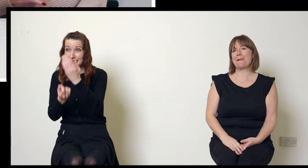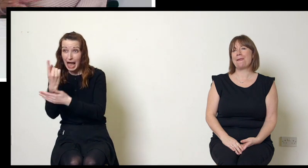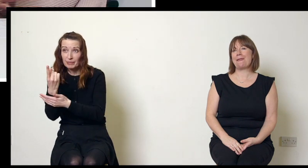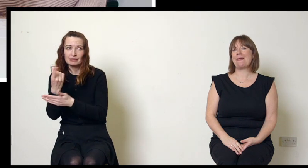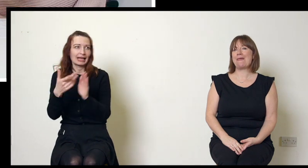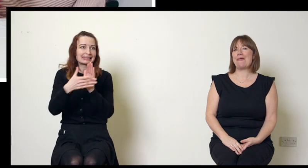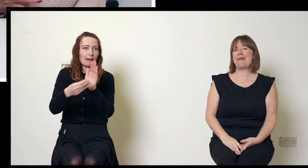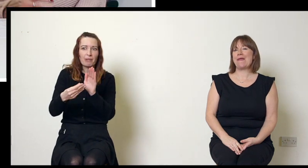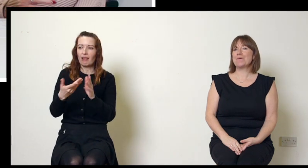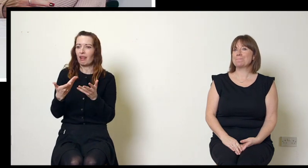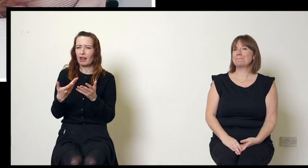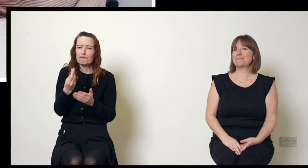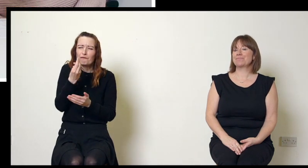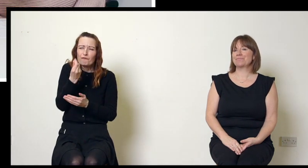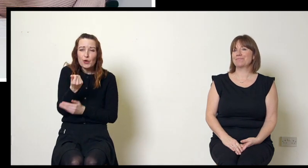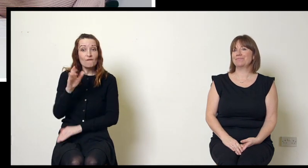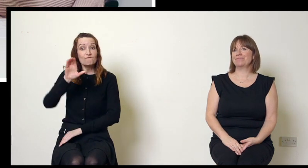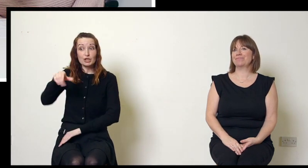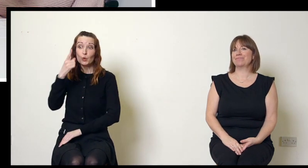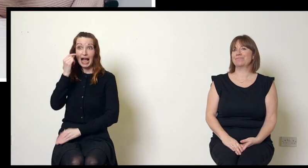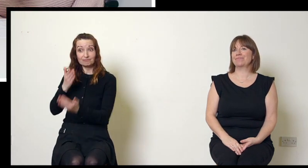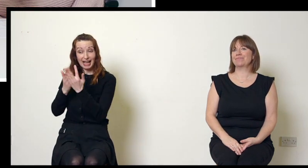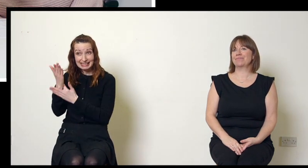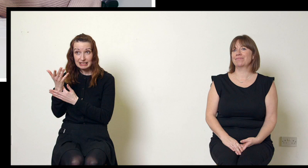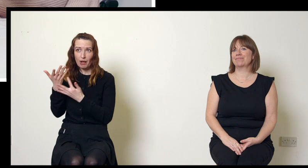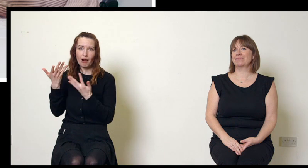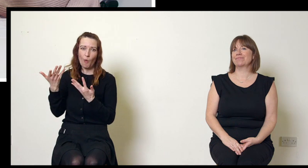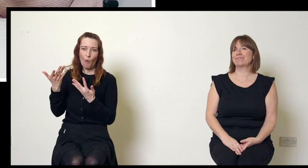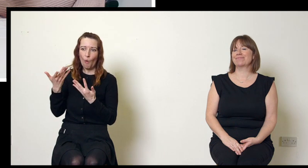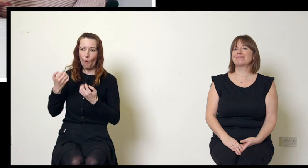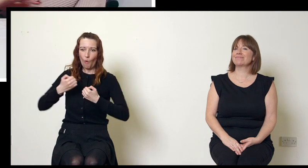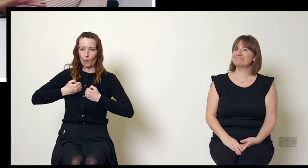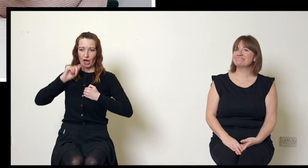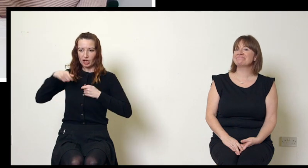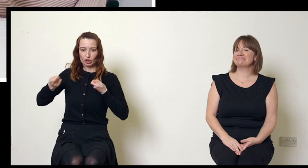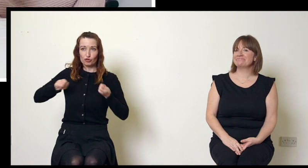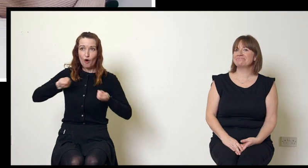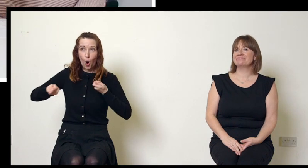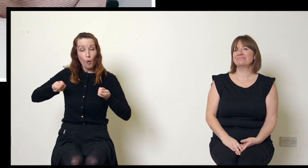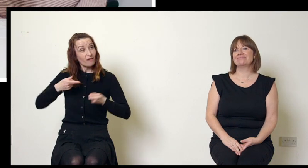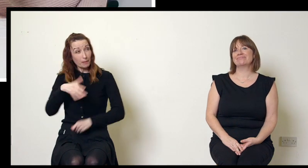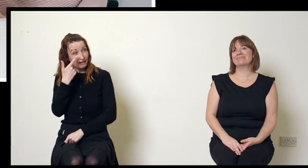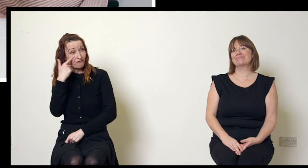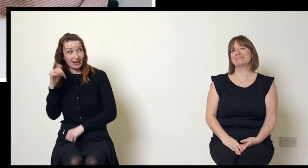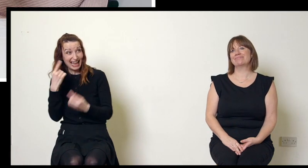there's just so very few venues that are properly accessible, that's out of our control. But have you found anything? Is there anything that you…